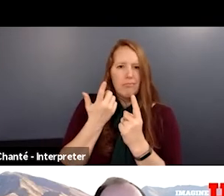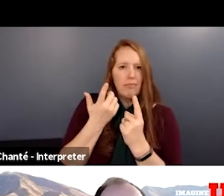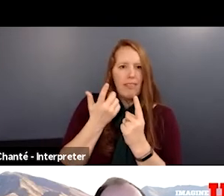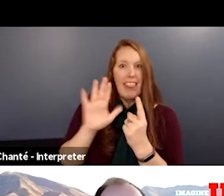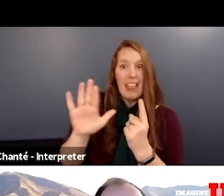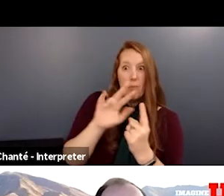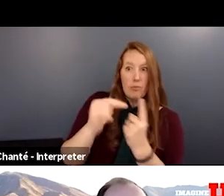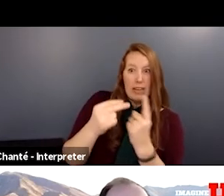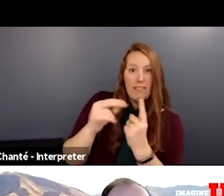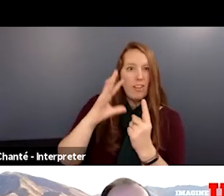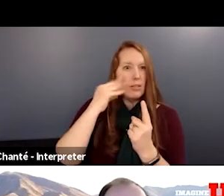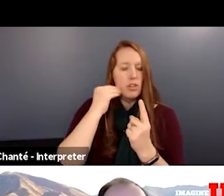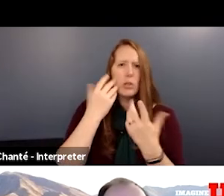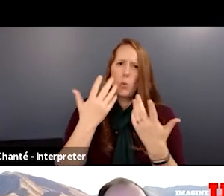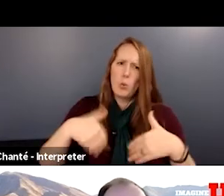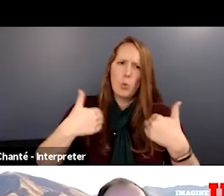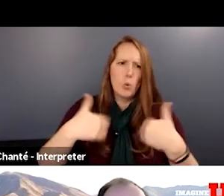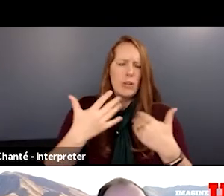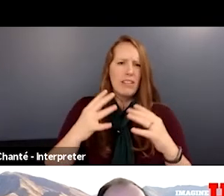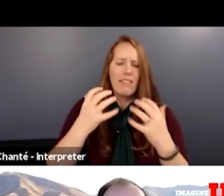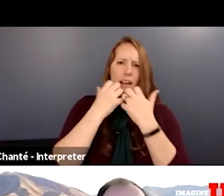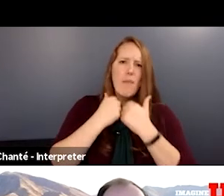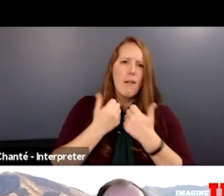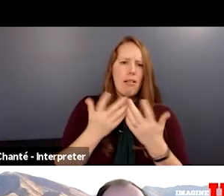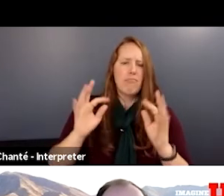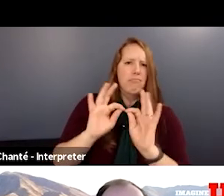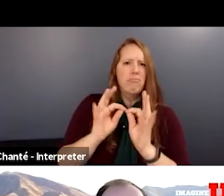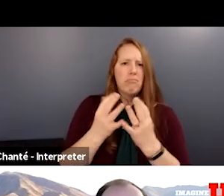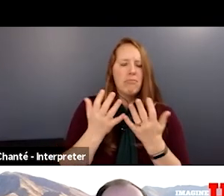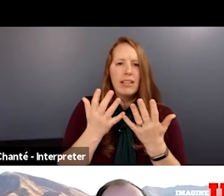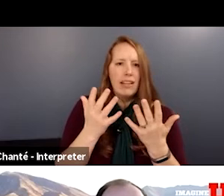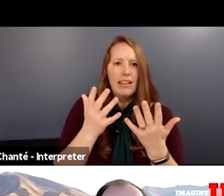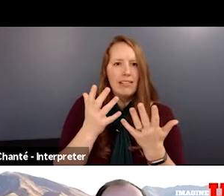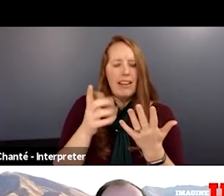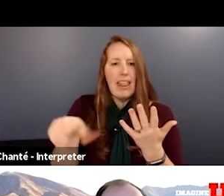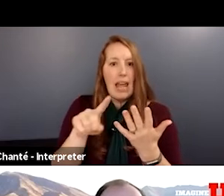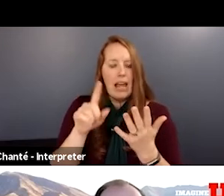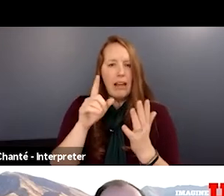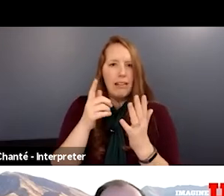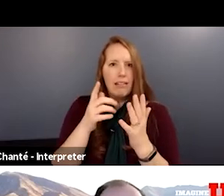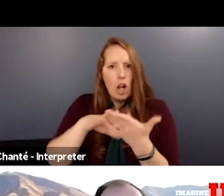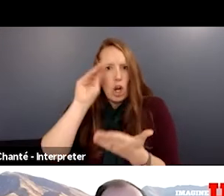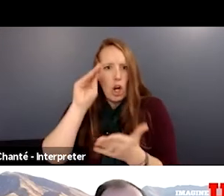grow as maybe people who don't identify the same as other folks. Without overlapping too much with